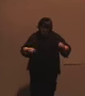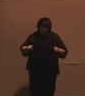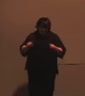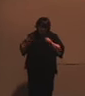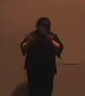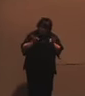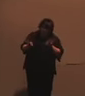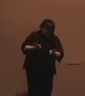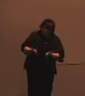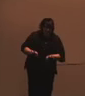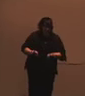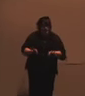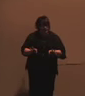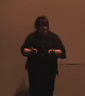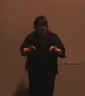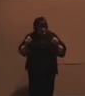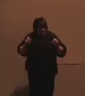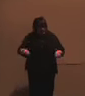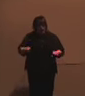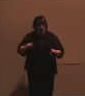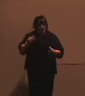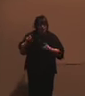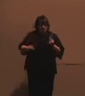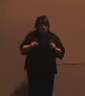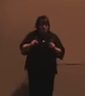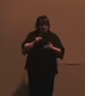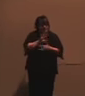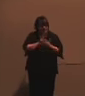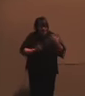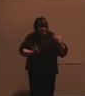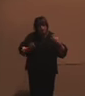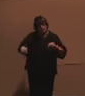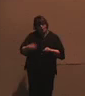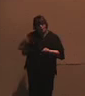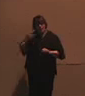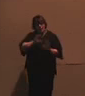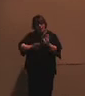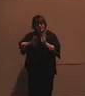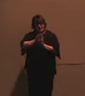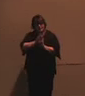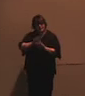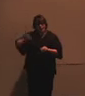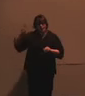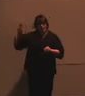for people to select is another aspect of the concept of the cave, I think.